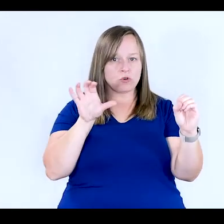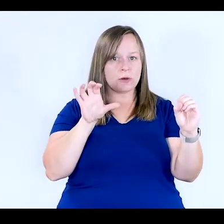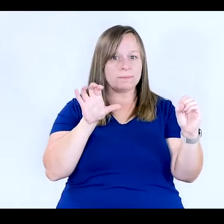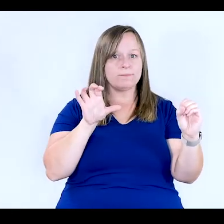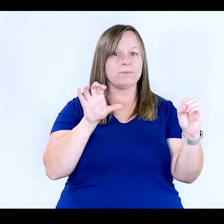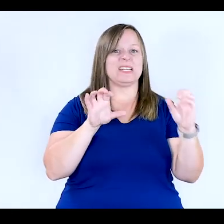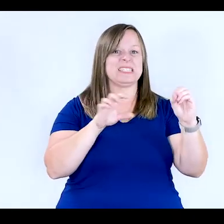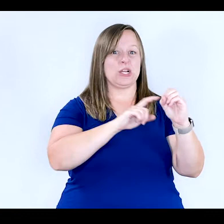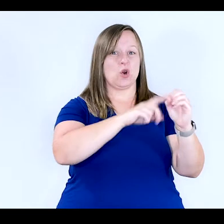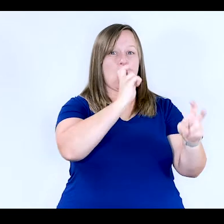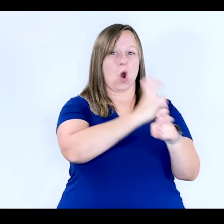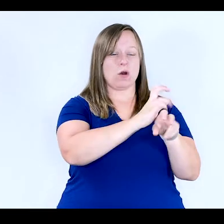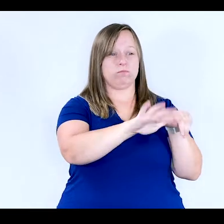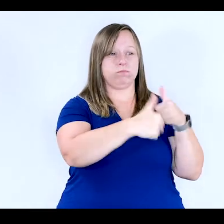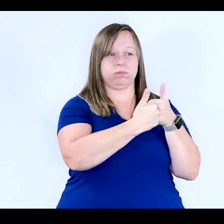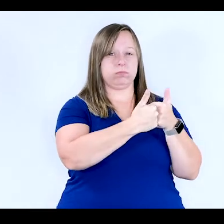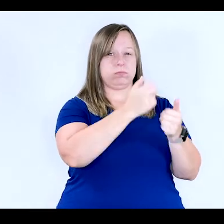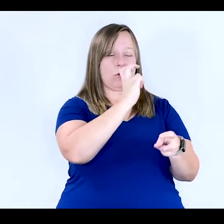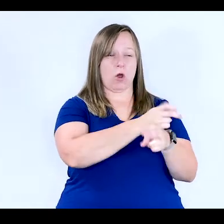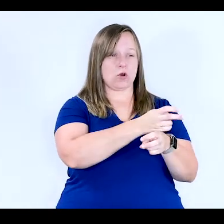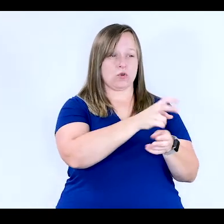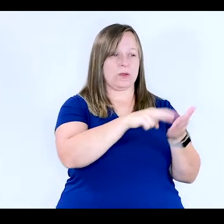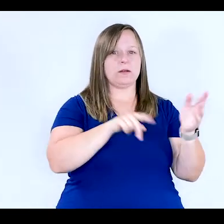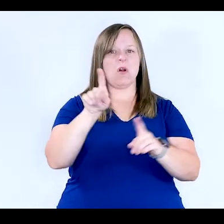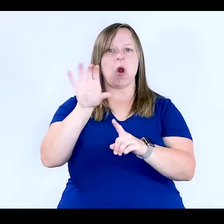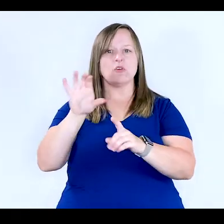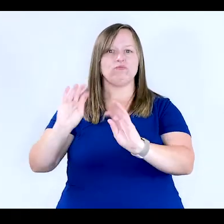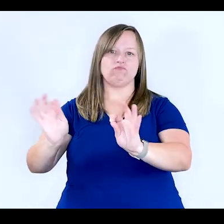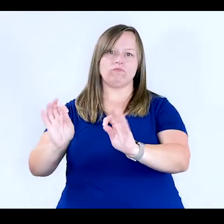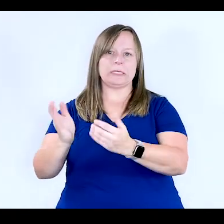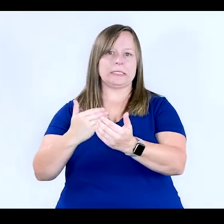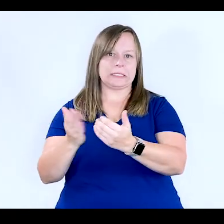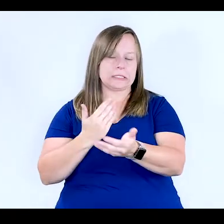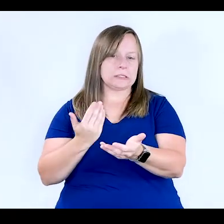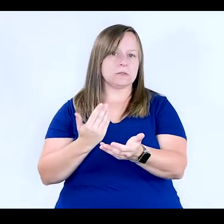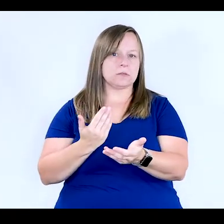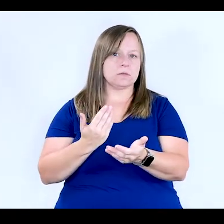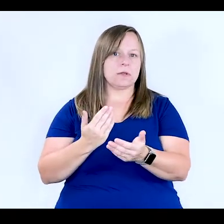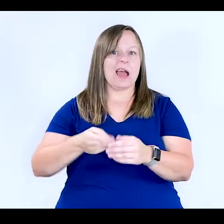0 being the hardest piece of text to read and 100 being the easiest. So the